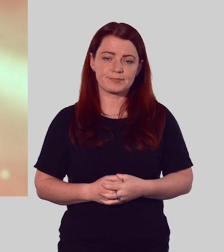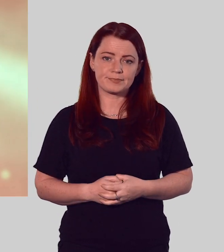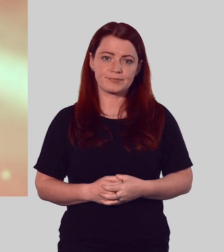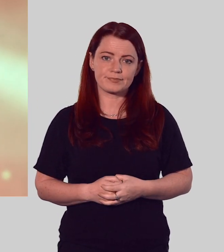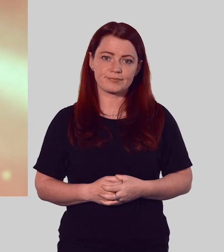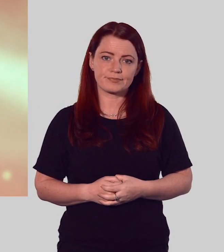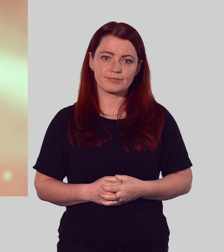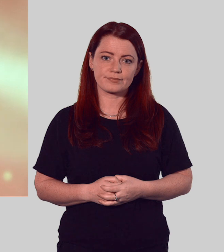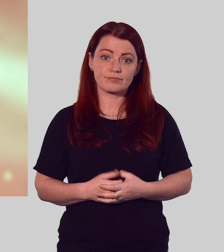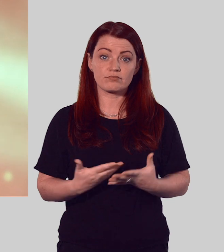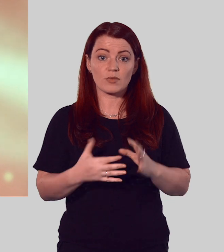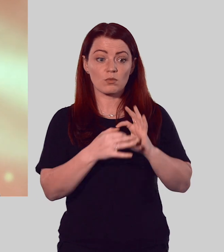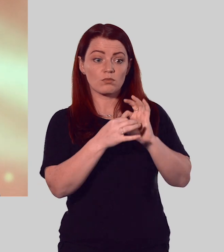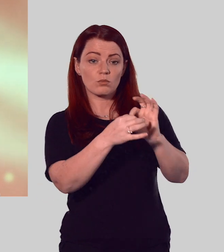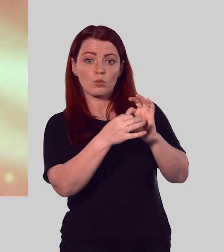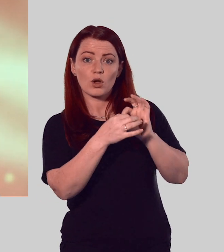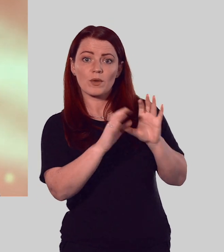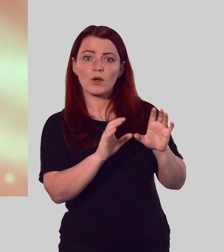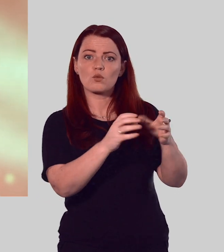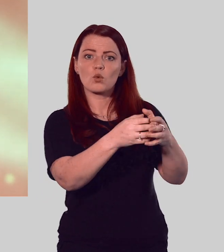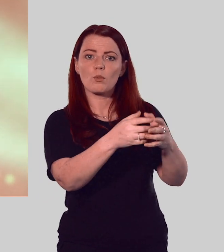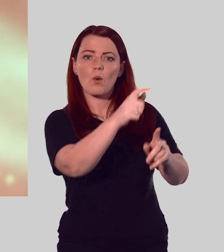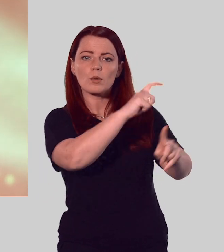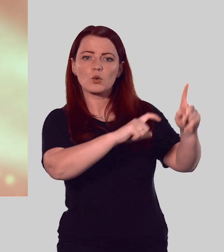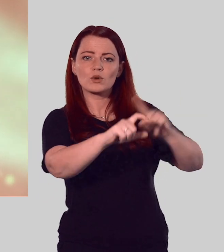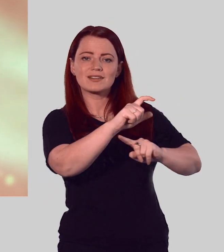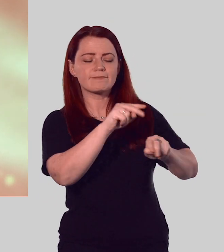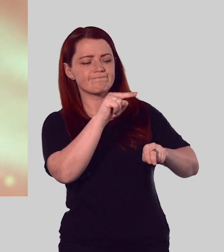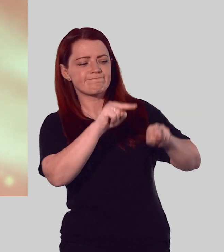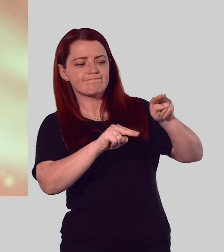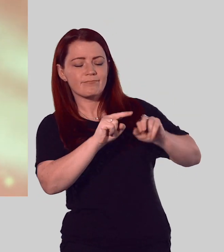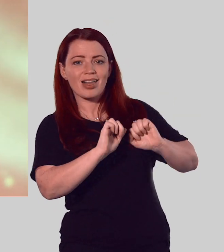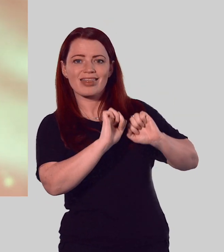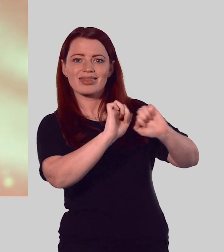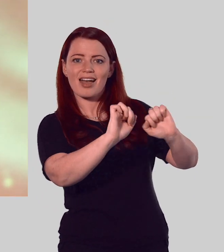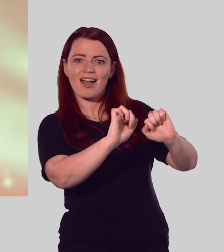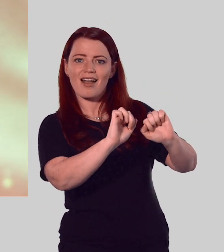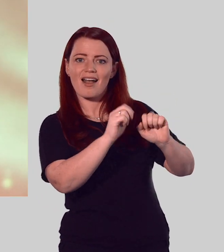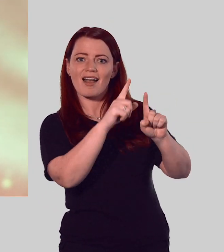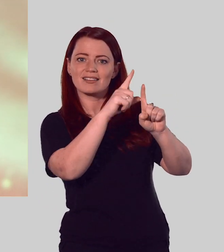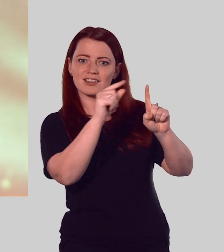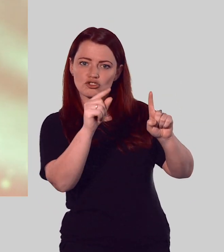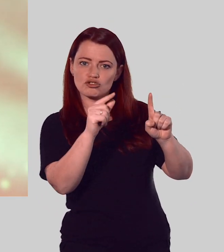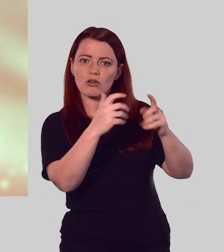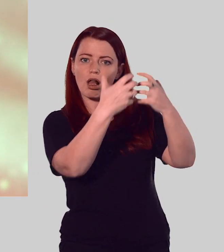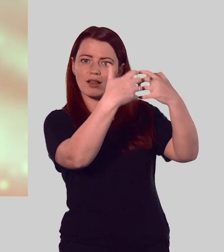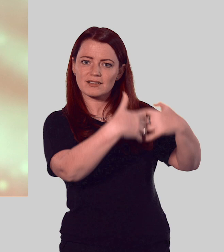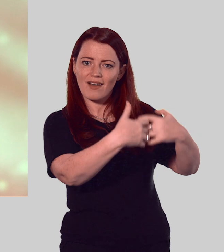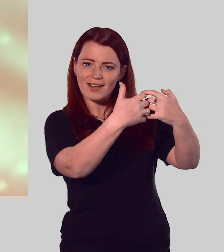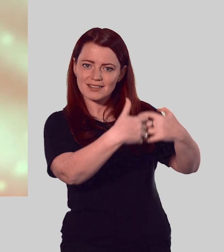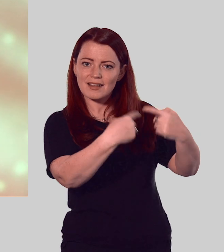When working with a group or community assess the digital devices and platforms readily available and begin with these.